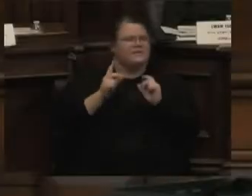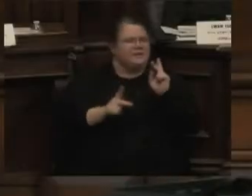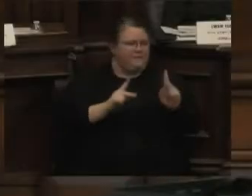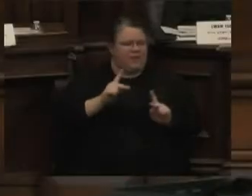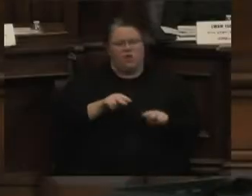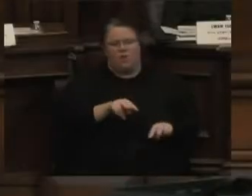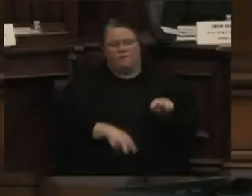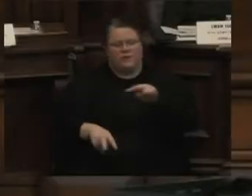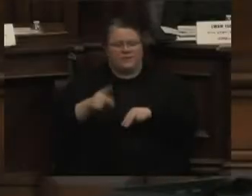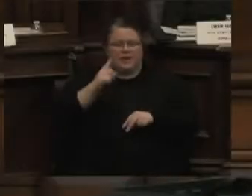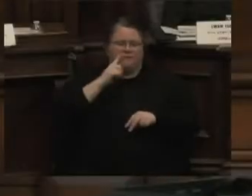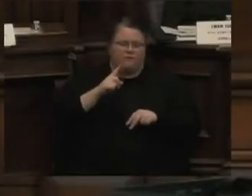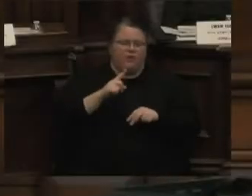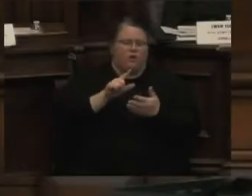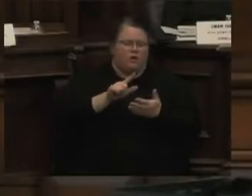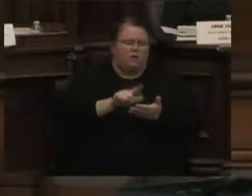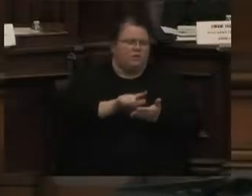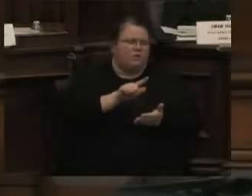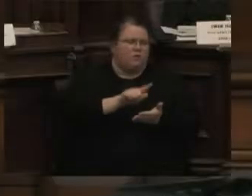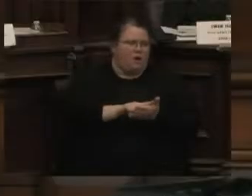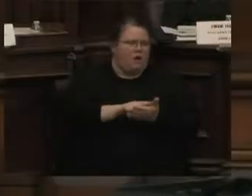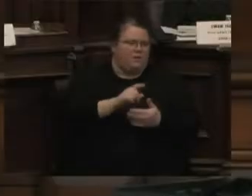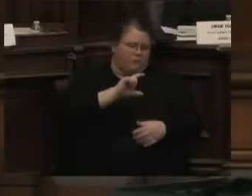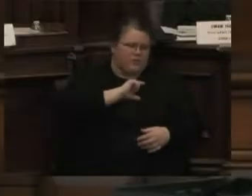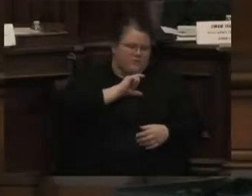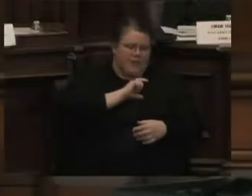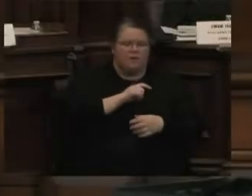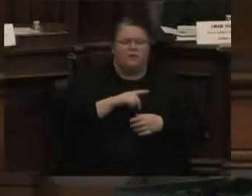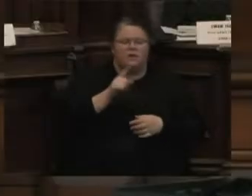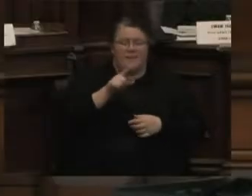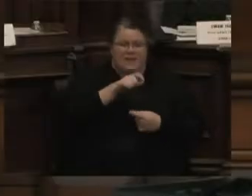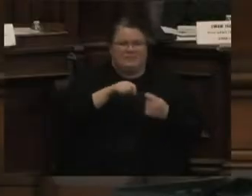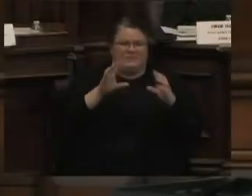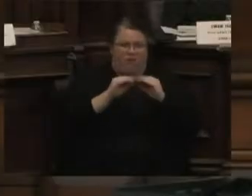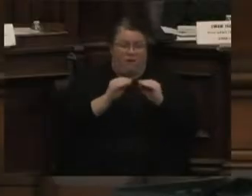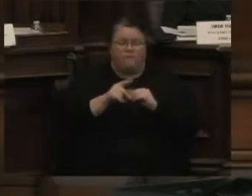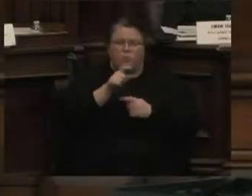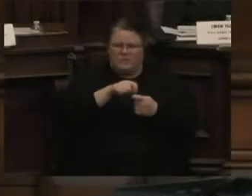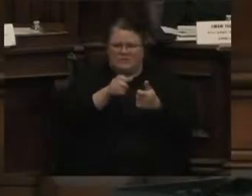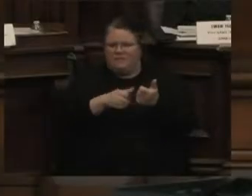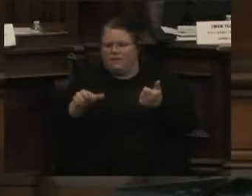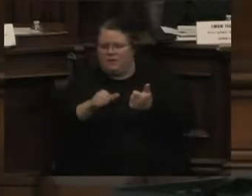that is the National Association for Civilian